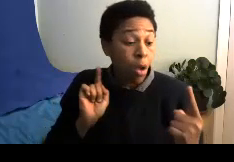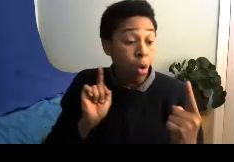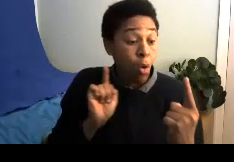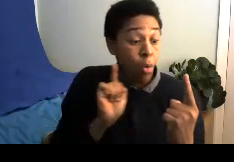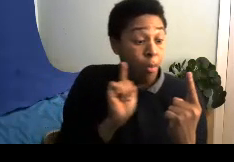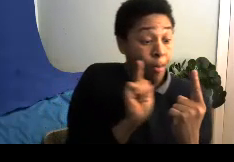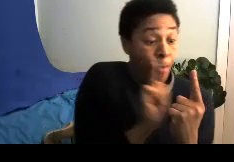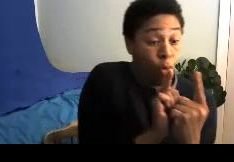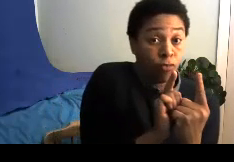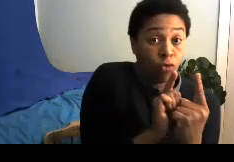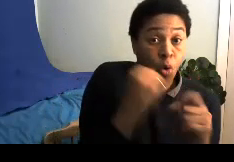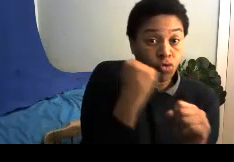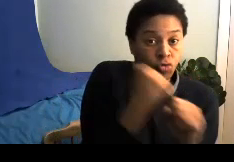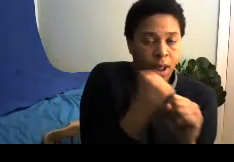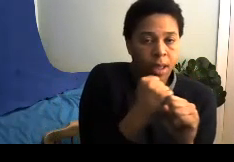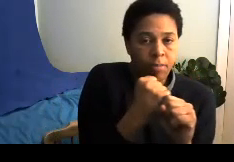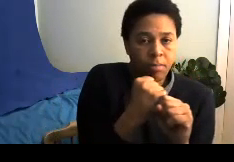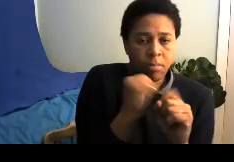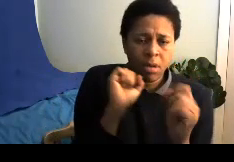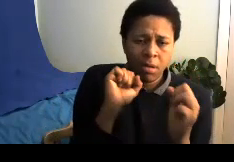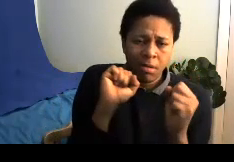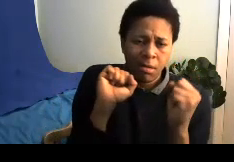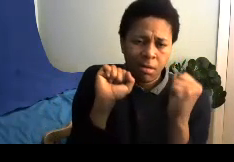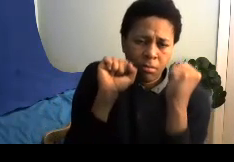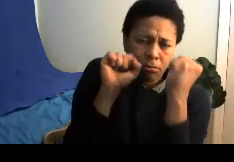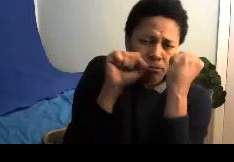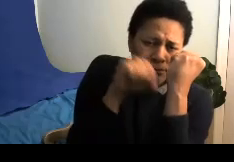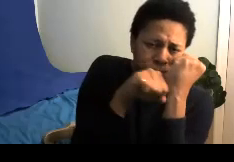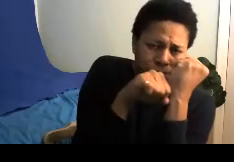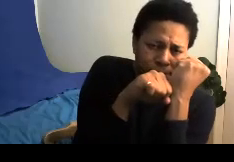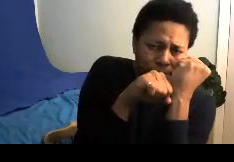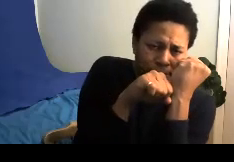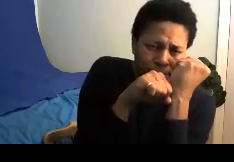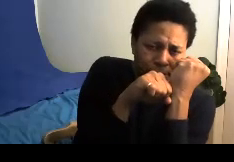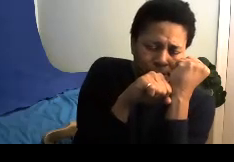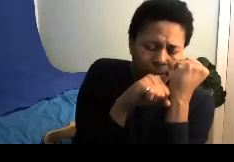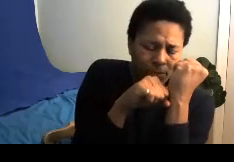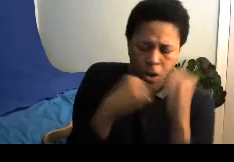his head on his shoulder. Graham remained unmoved, hands by his